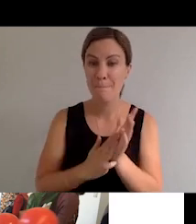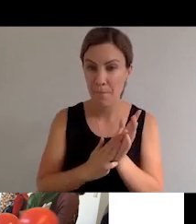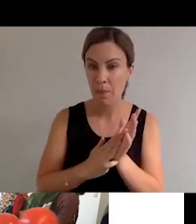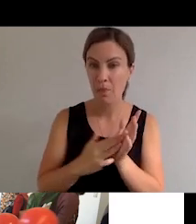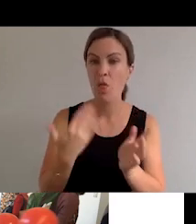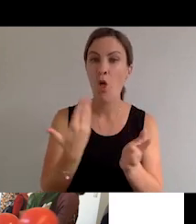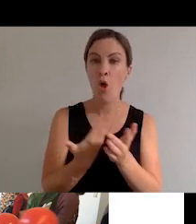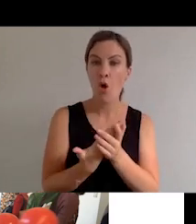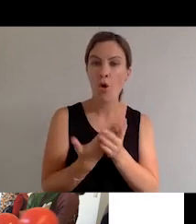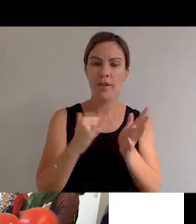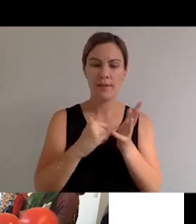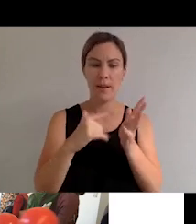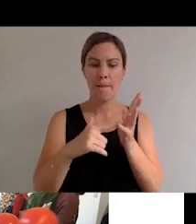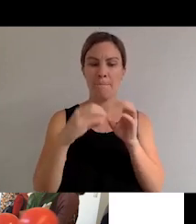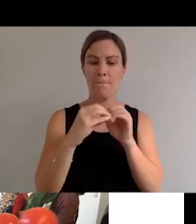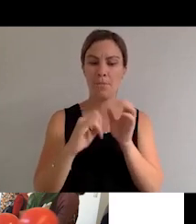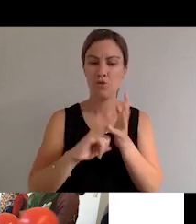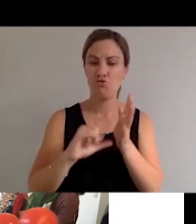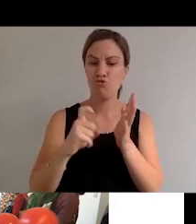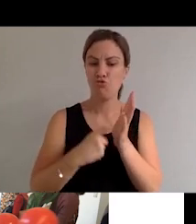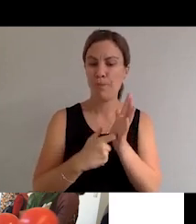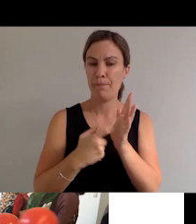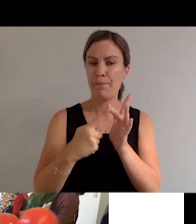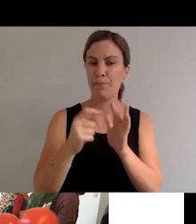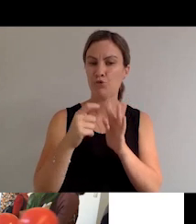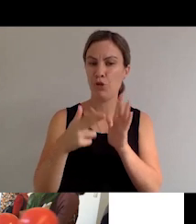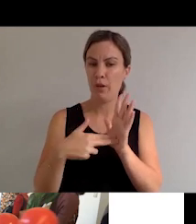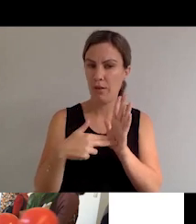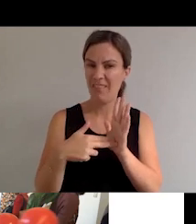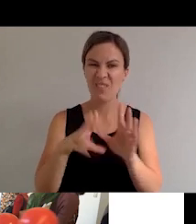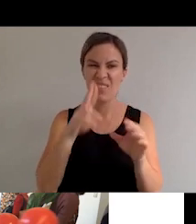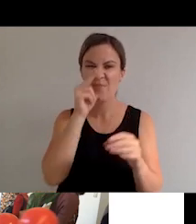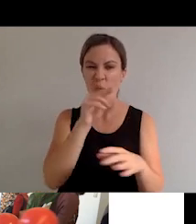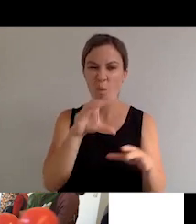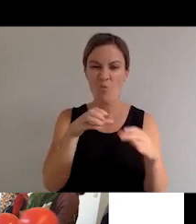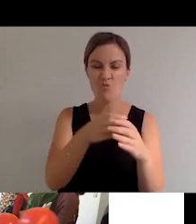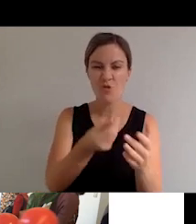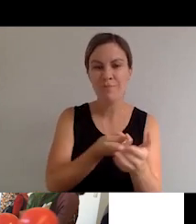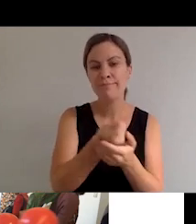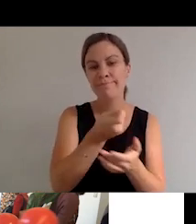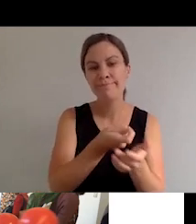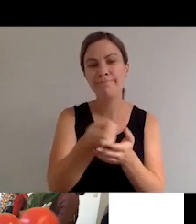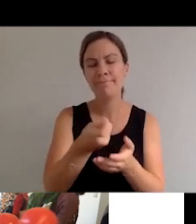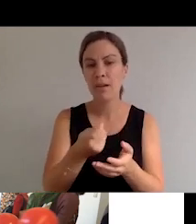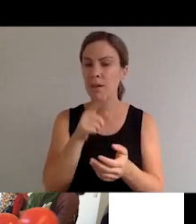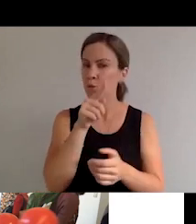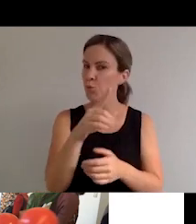Again, I would pick what you want to support and how you want to support them, and then I would say for the